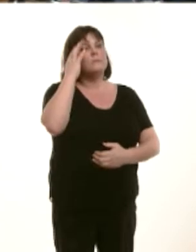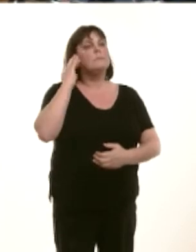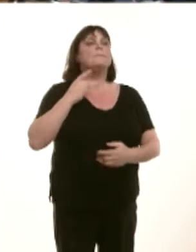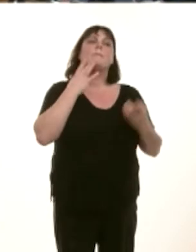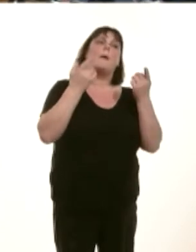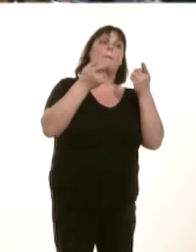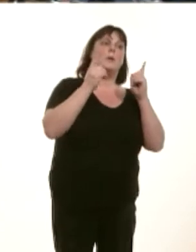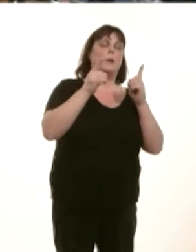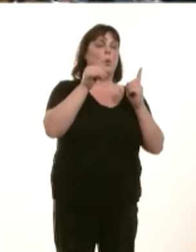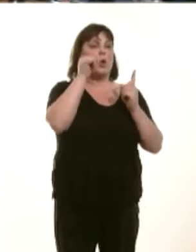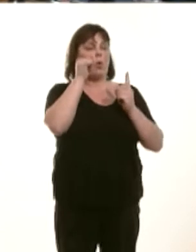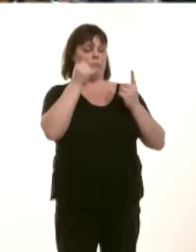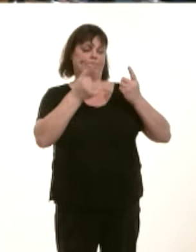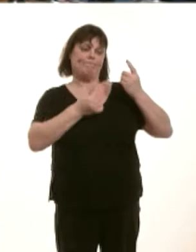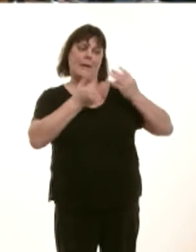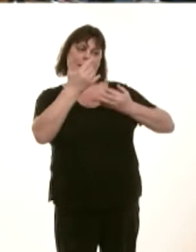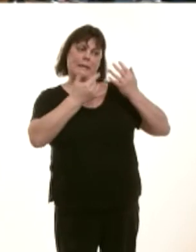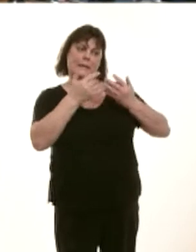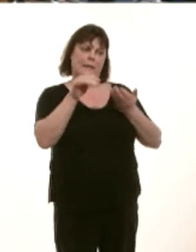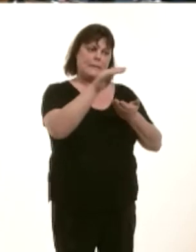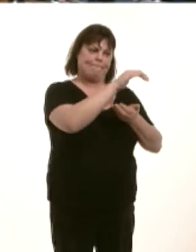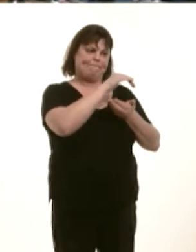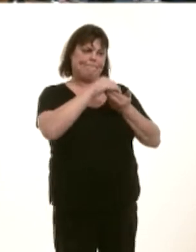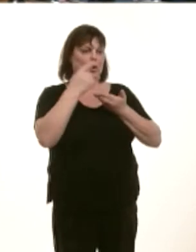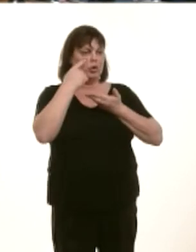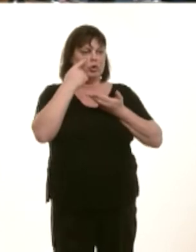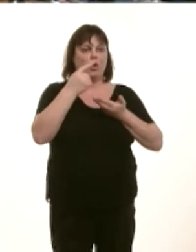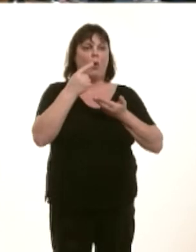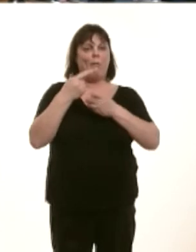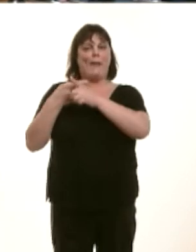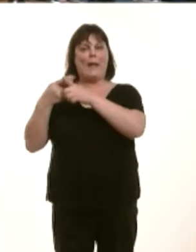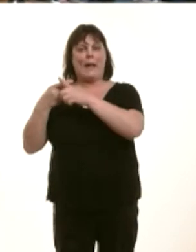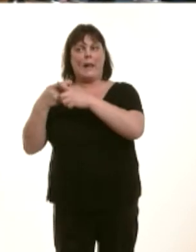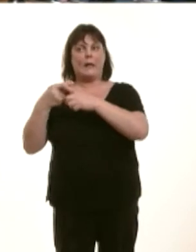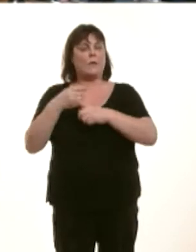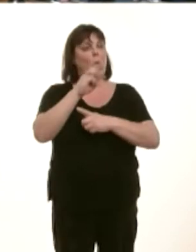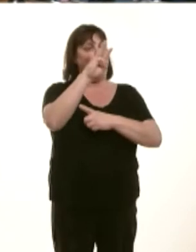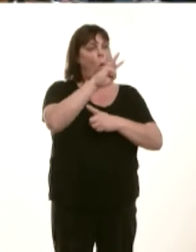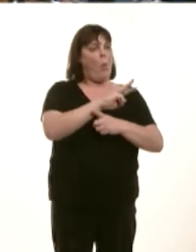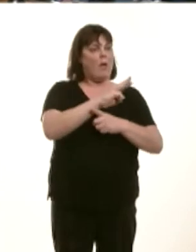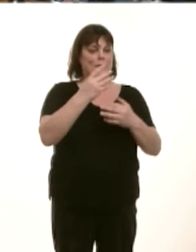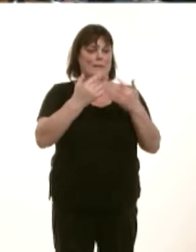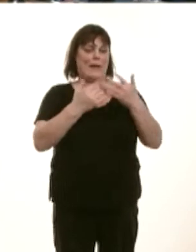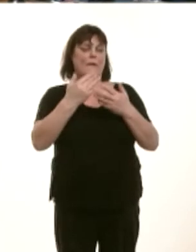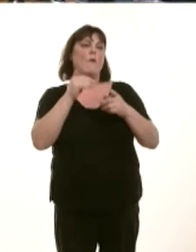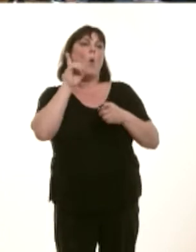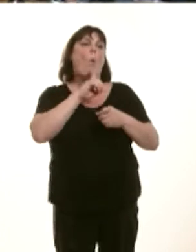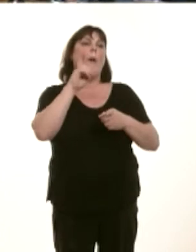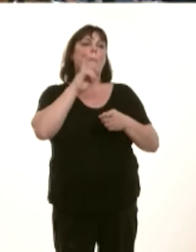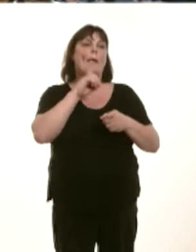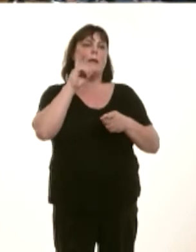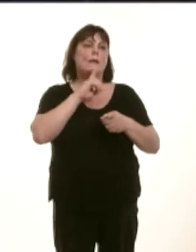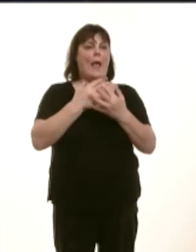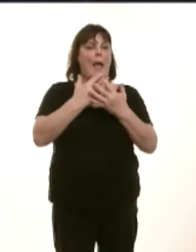statistics are showing England and Wales-based stats with regard to women entering university.